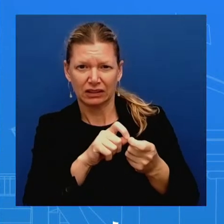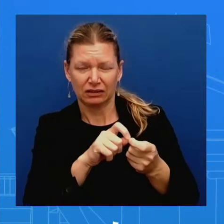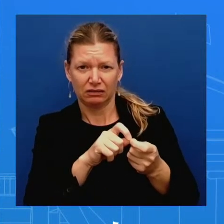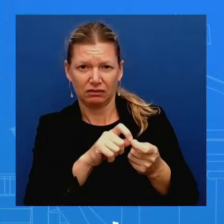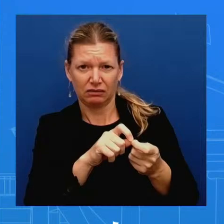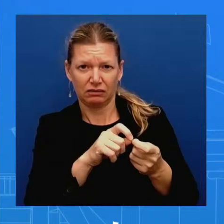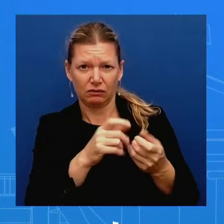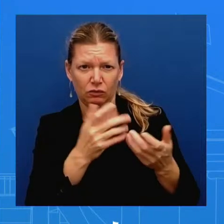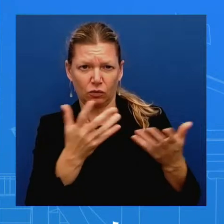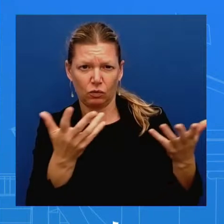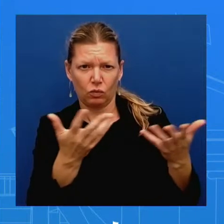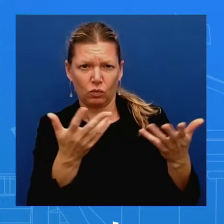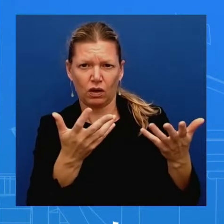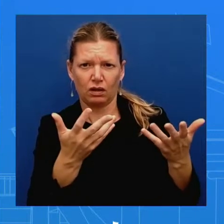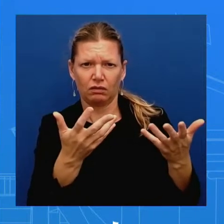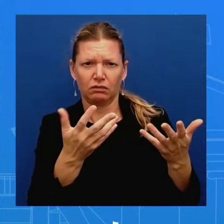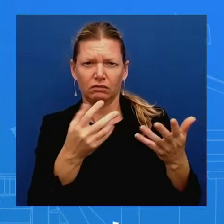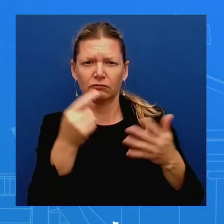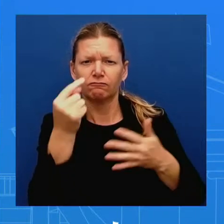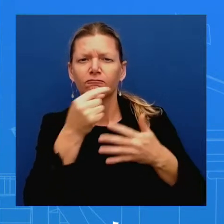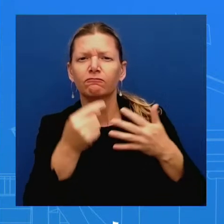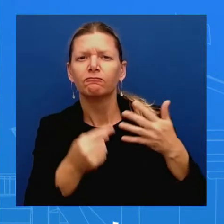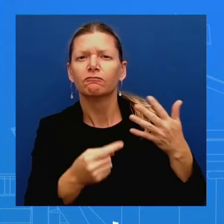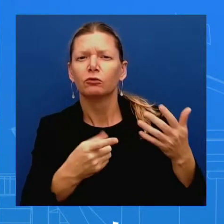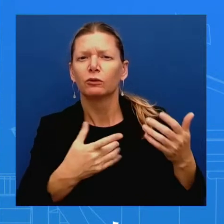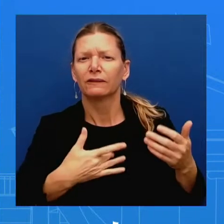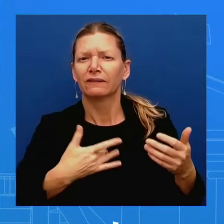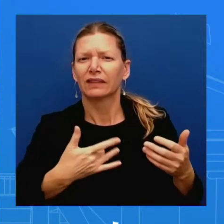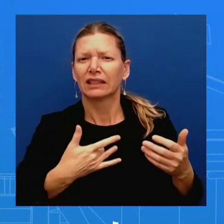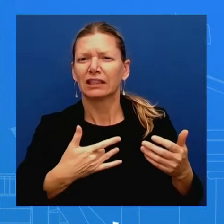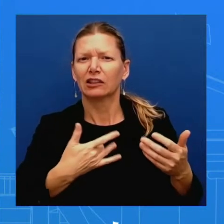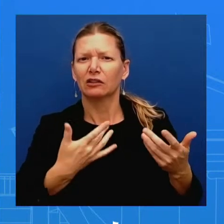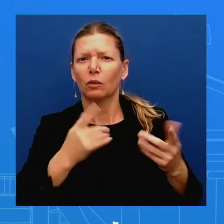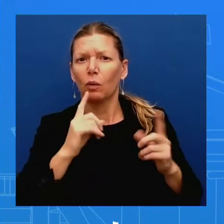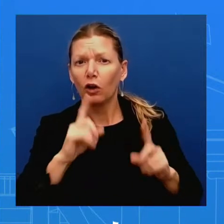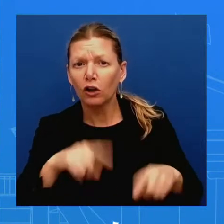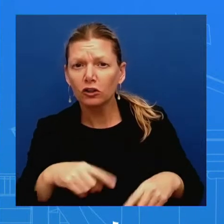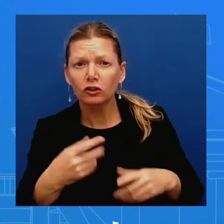or are there any orders or policies and executive orders that we can see coming from the President